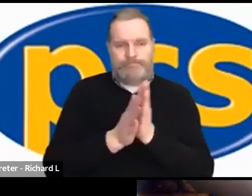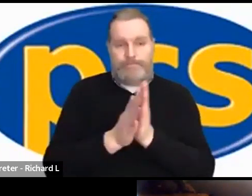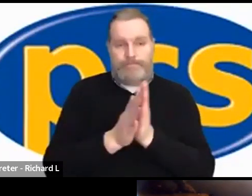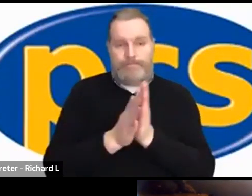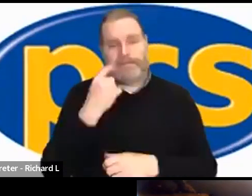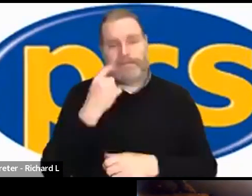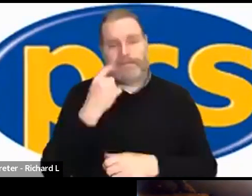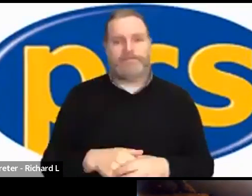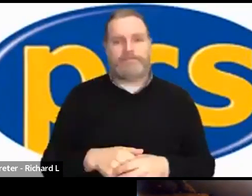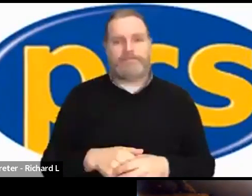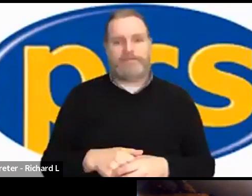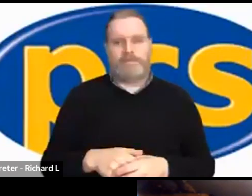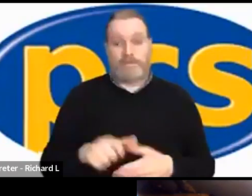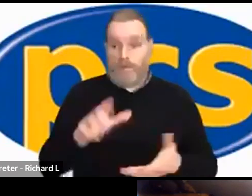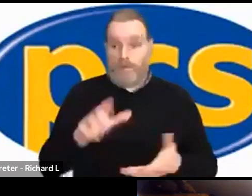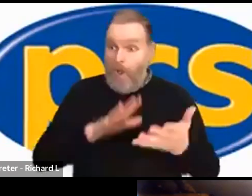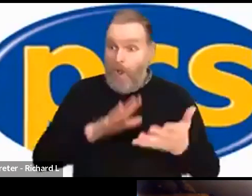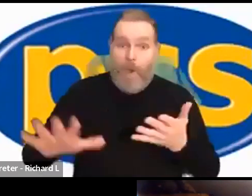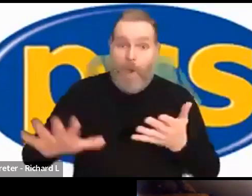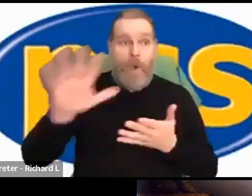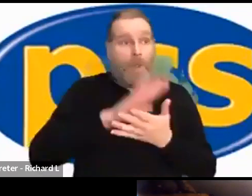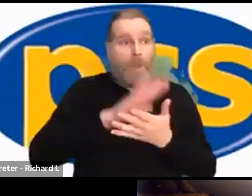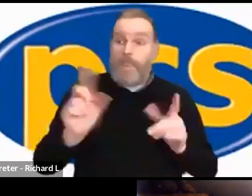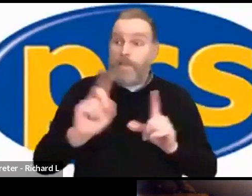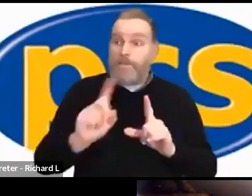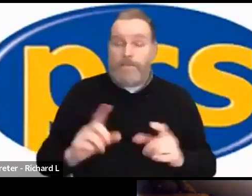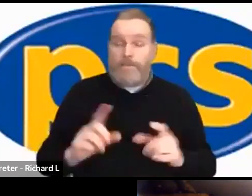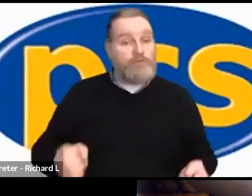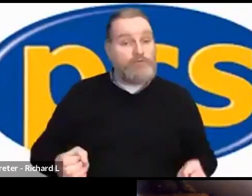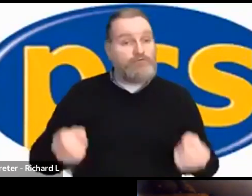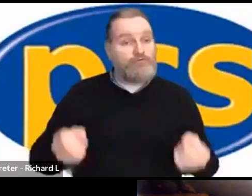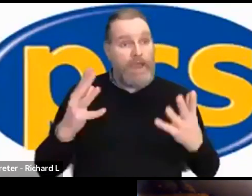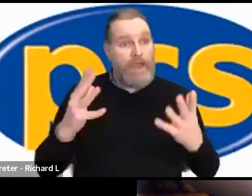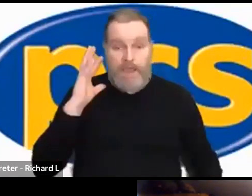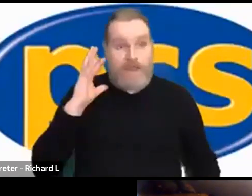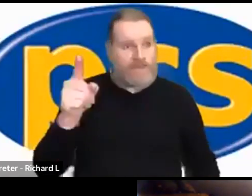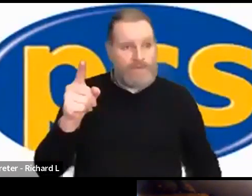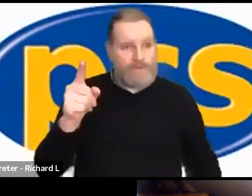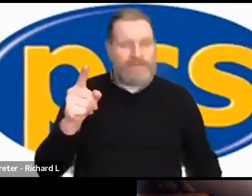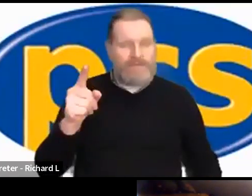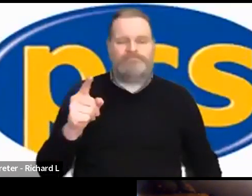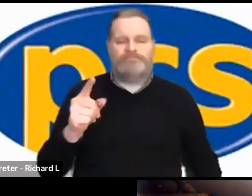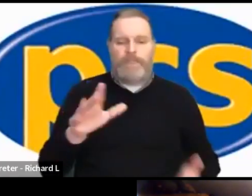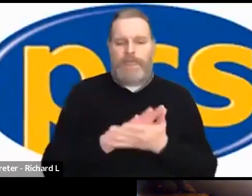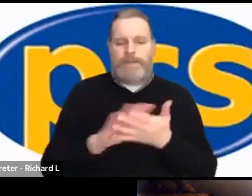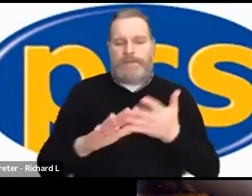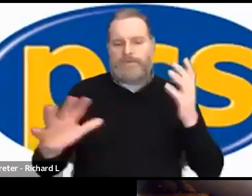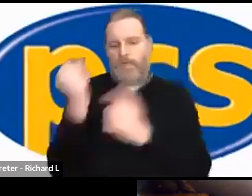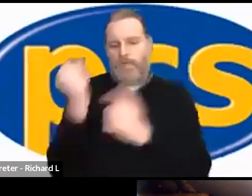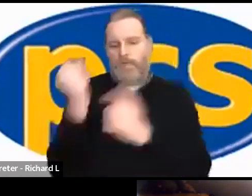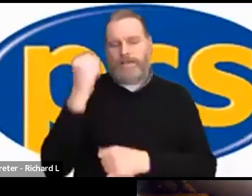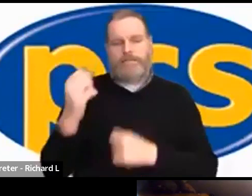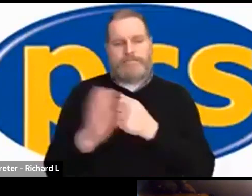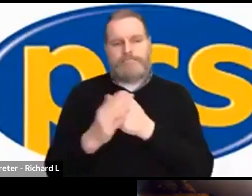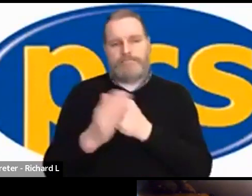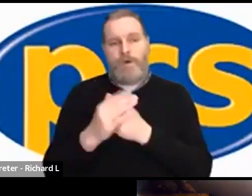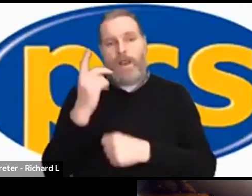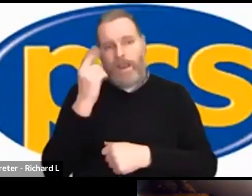my finishing message is essages for every person for every person who goes on strike next week , it , it makes winning more , it makes winning more likely for every person who goes on a